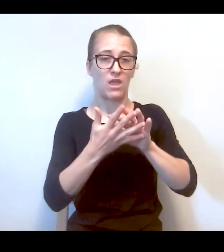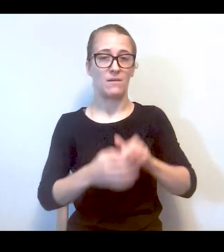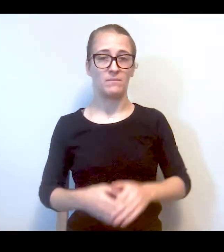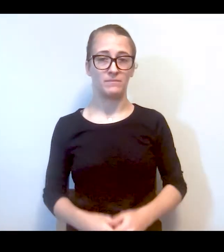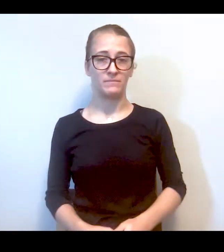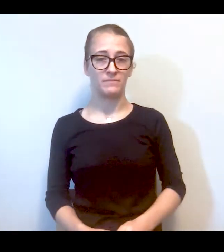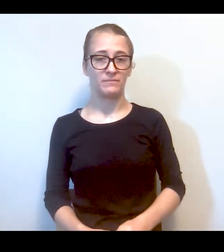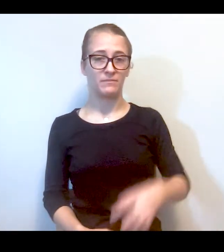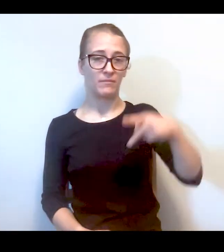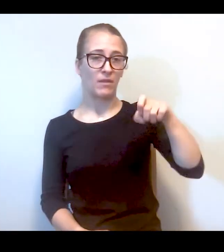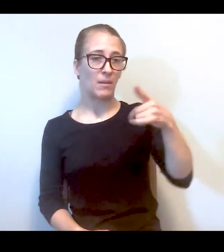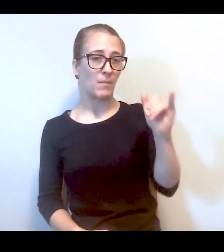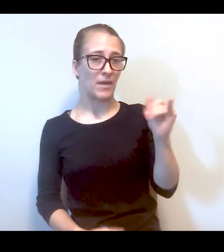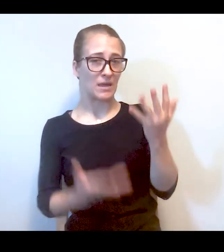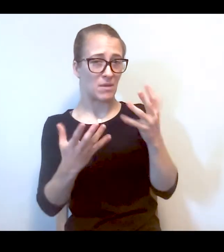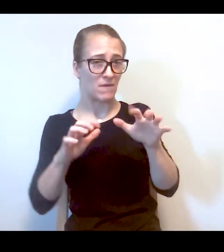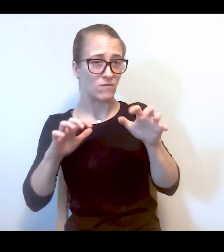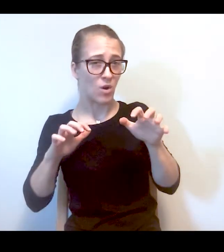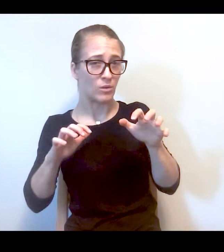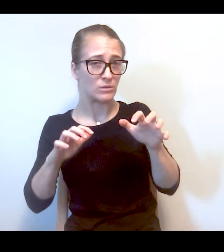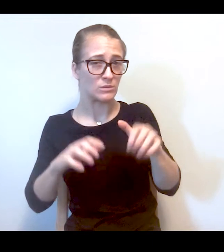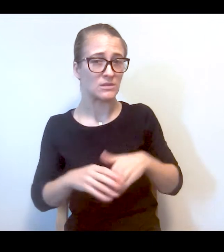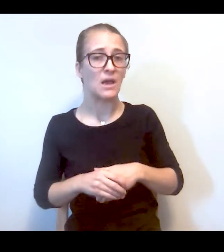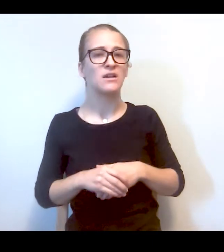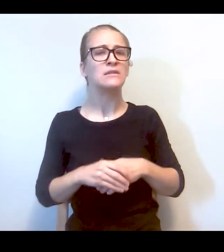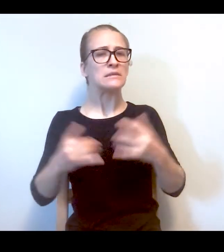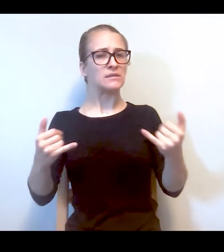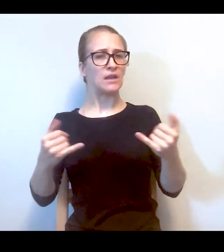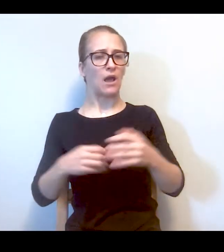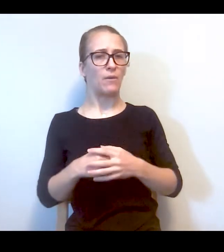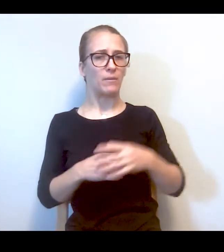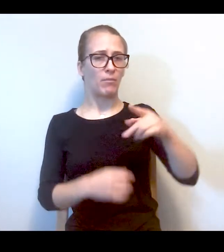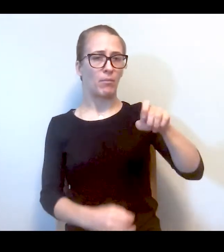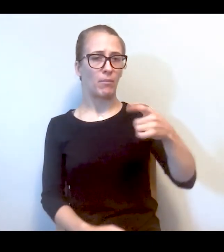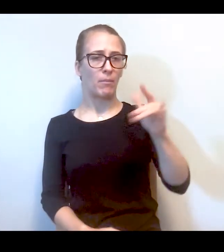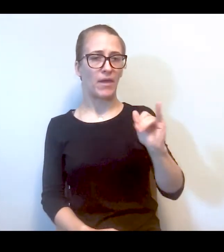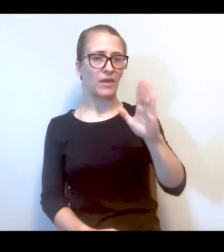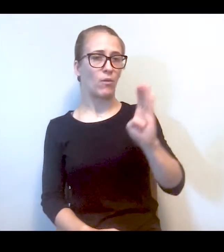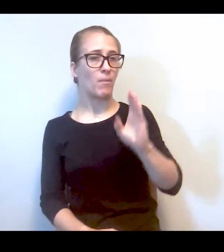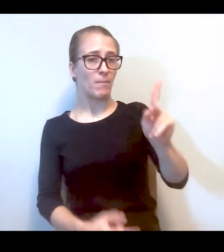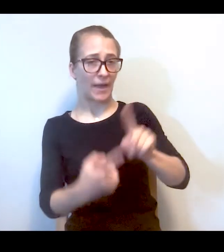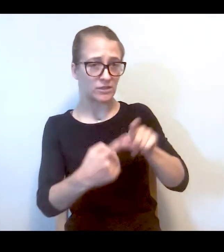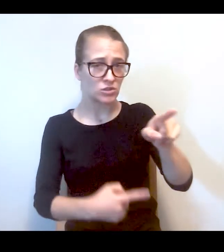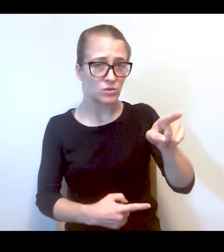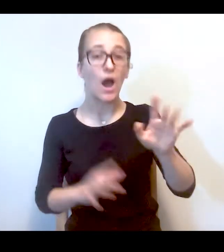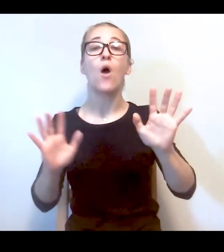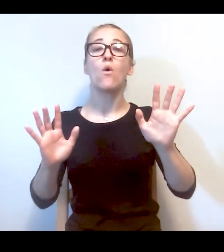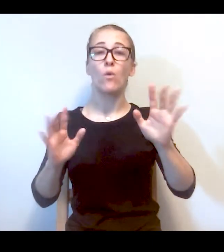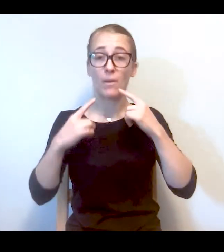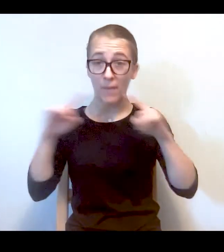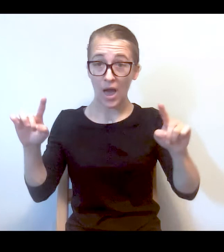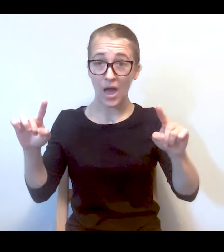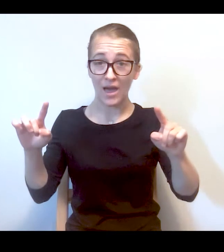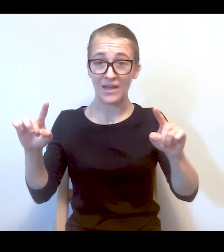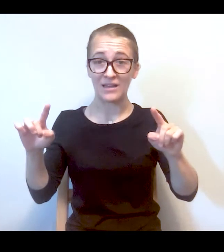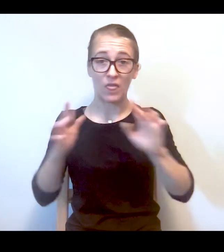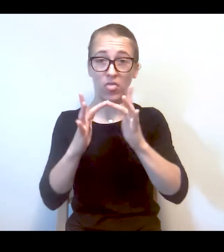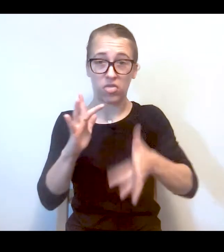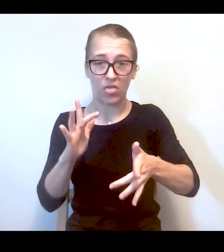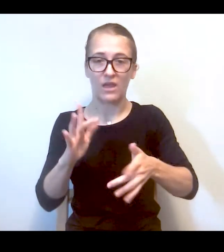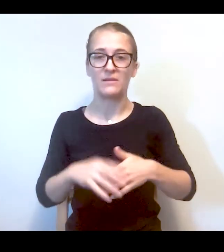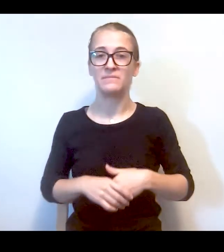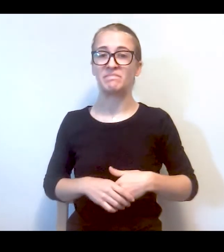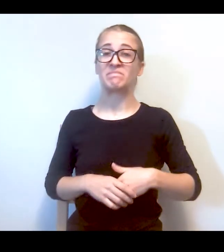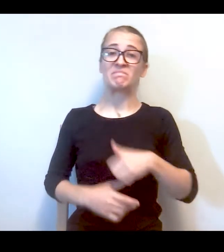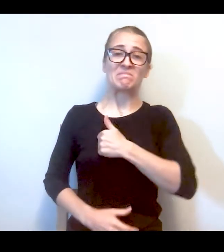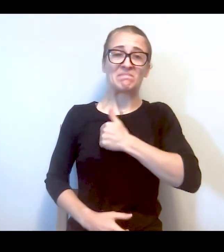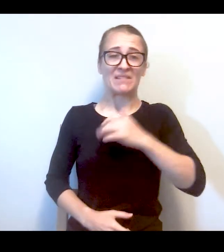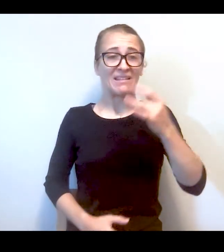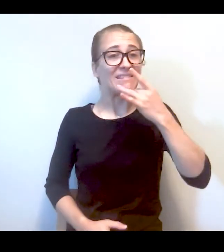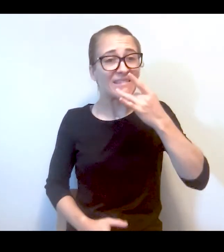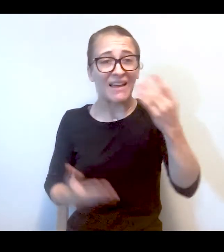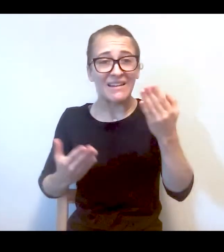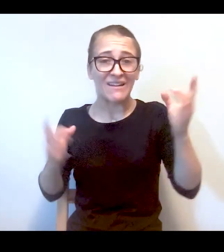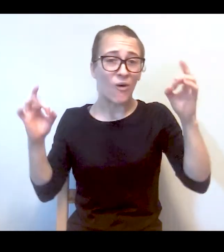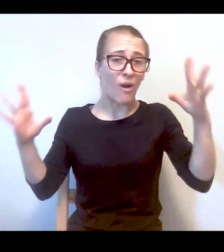I think Peggy may have frozen on us.